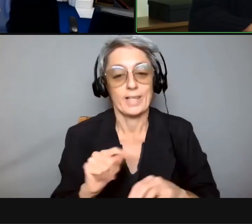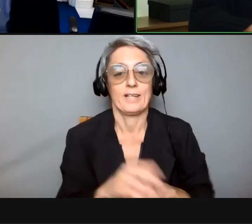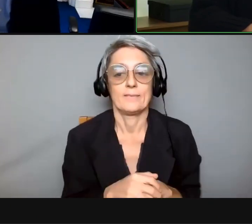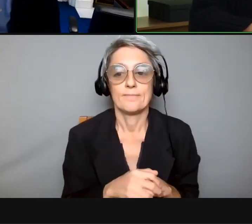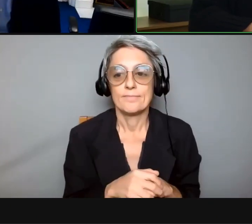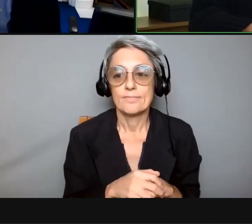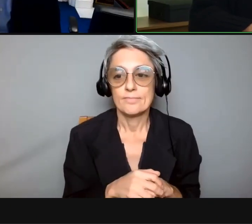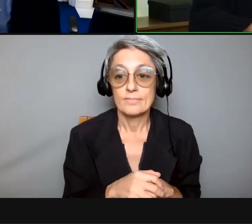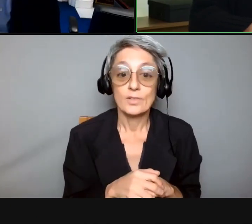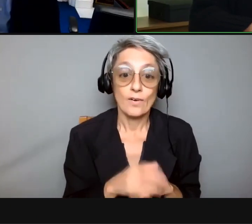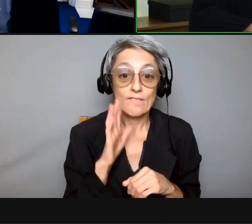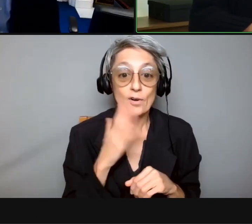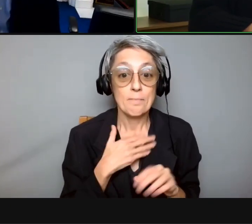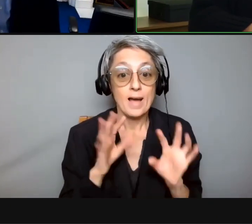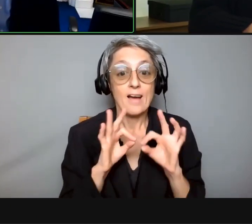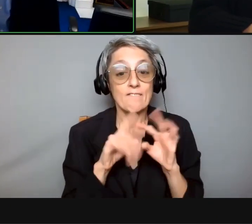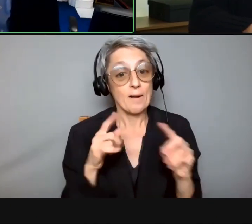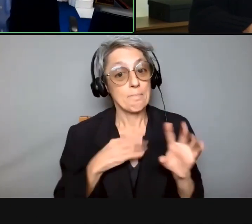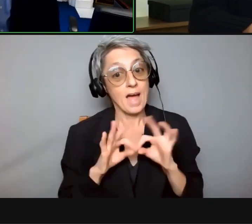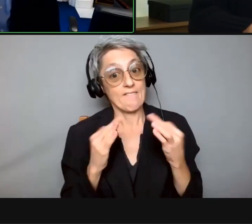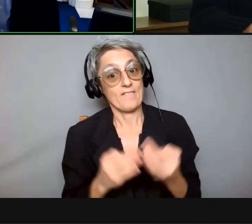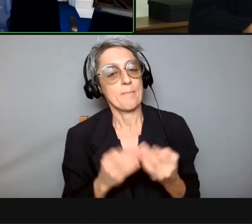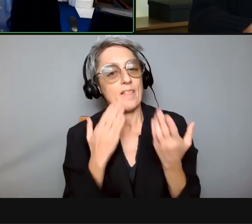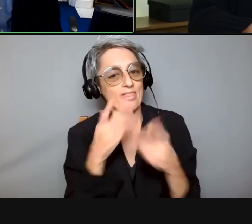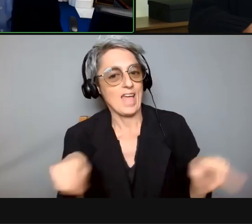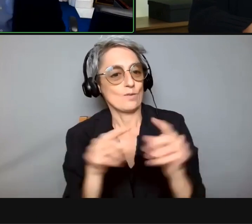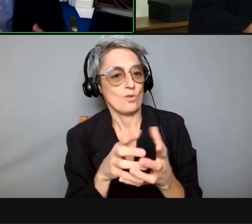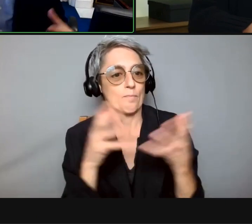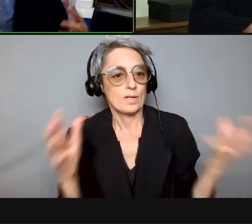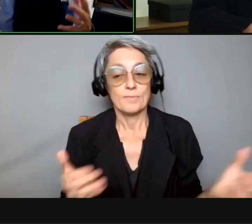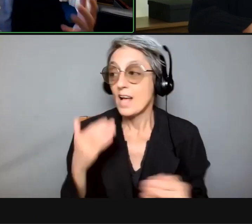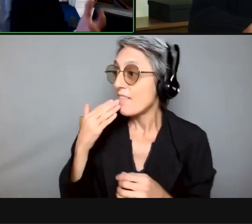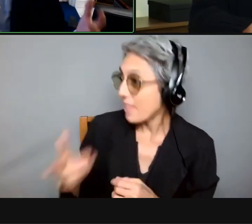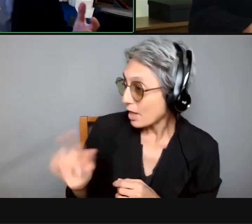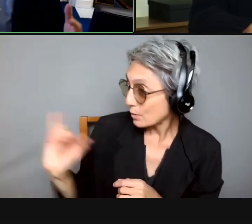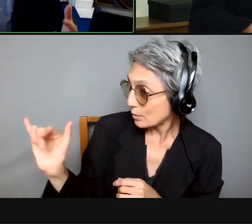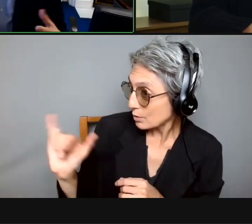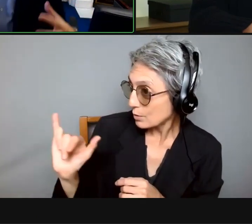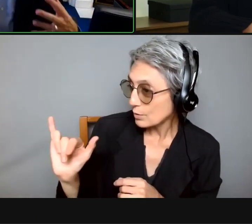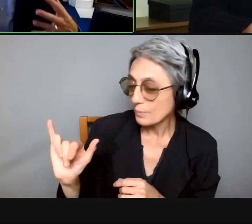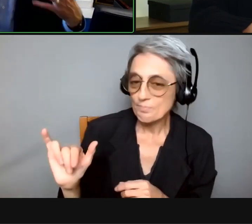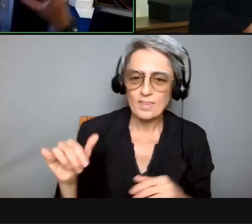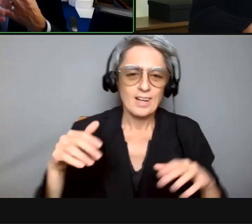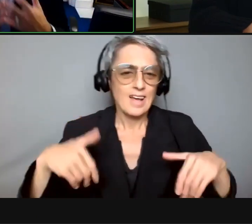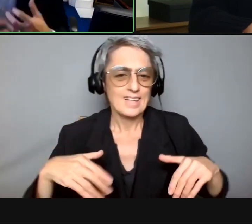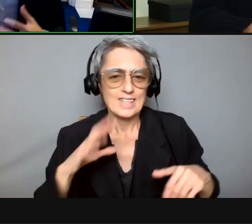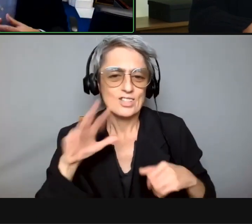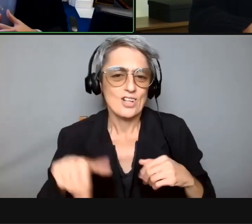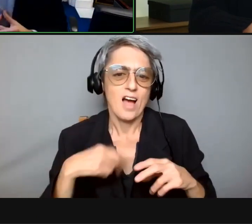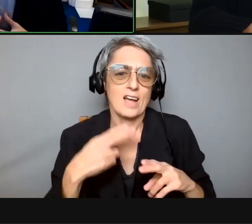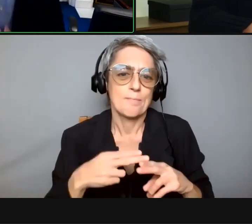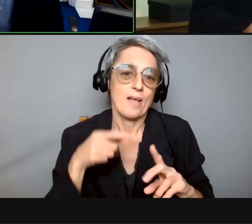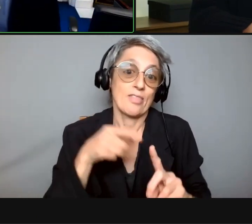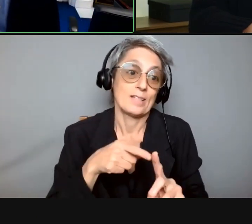Thank you so much. Mr. Mayock: Thank you so much. And to the point I didn't get to talk about, we welcome you back on any occasion.